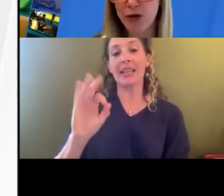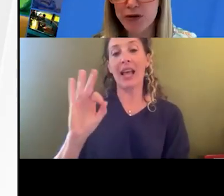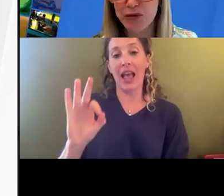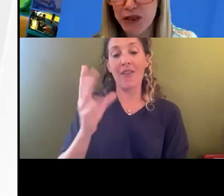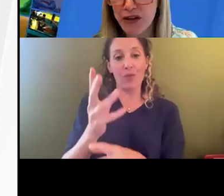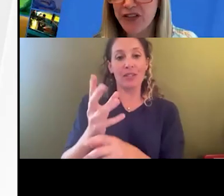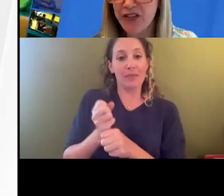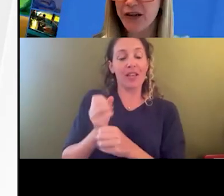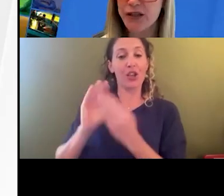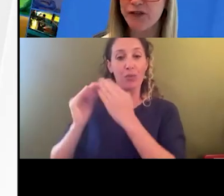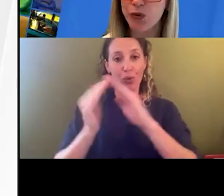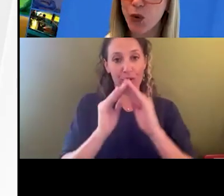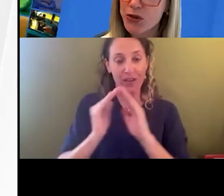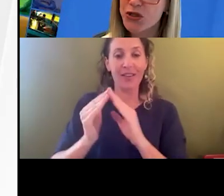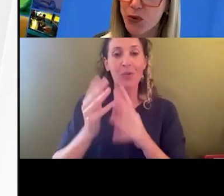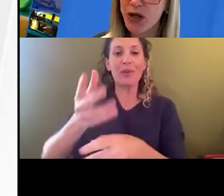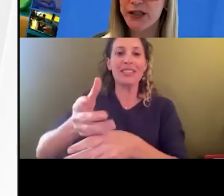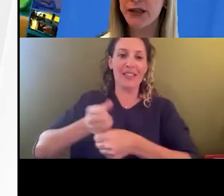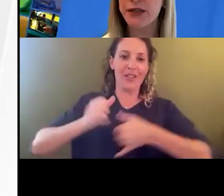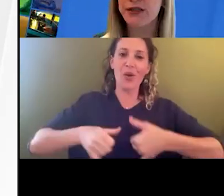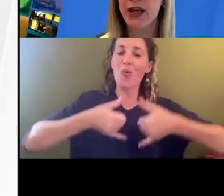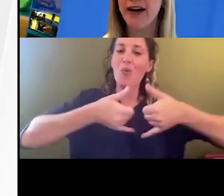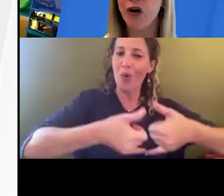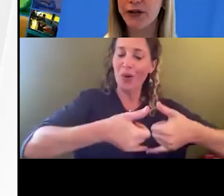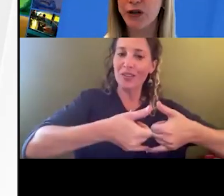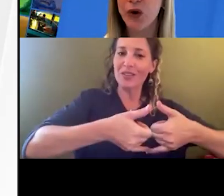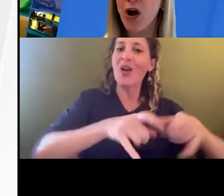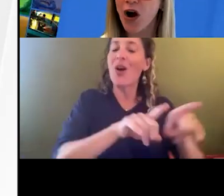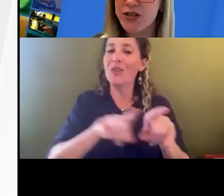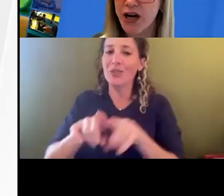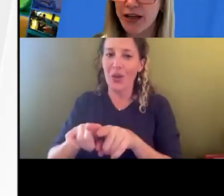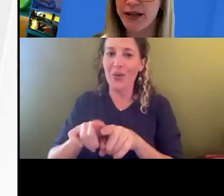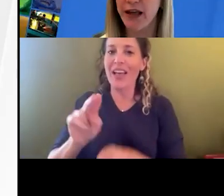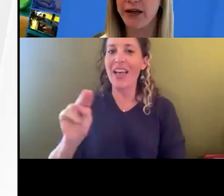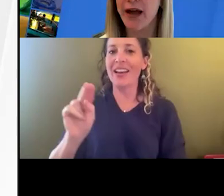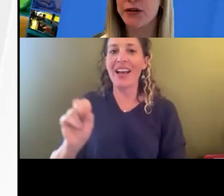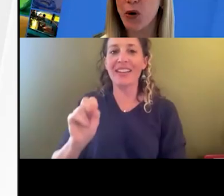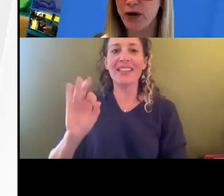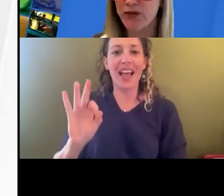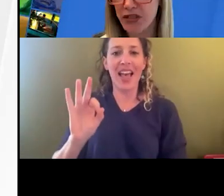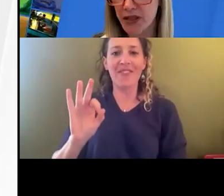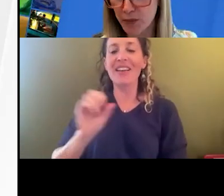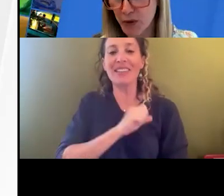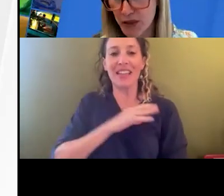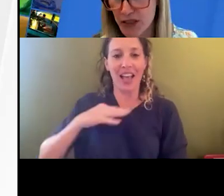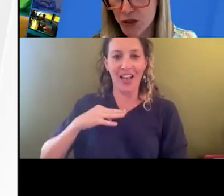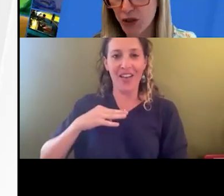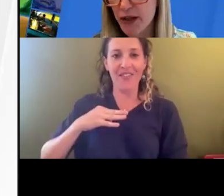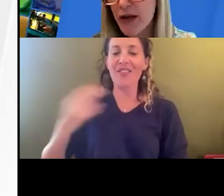those receiving the NSF awards, as well as NSF staff also are dialing in as part of today's presentation.